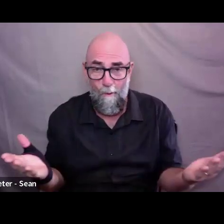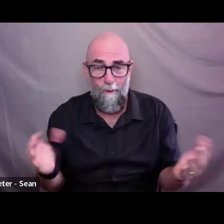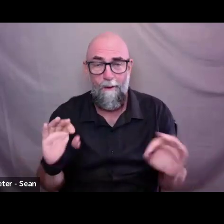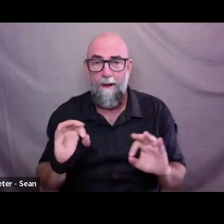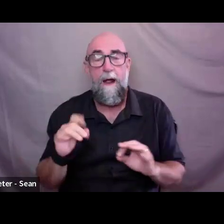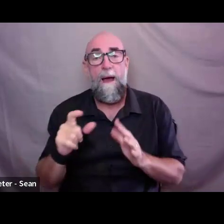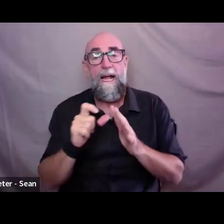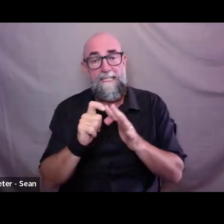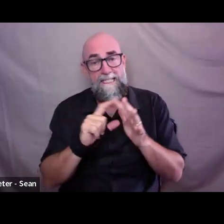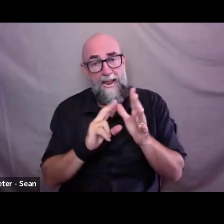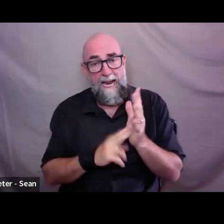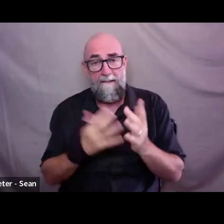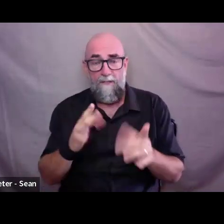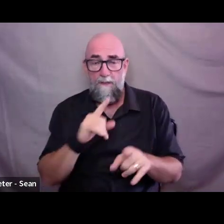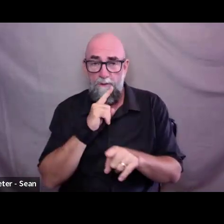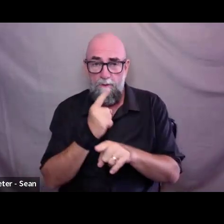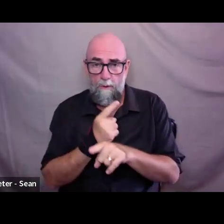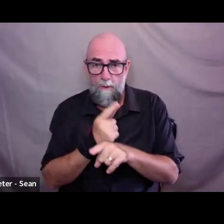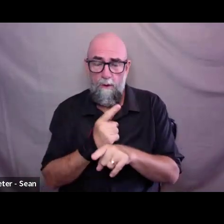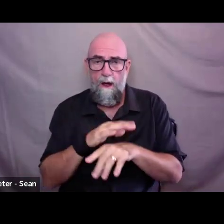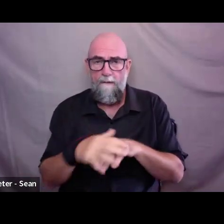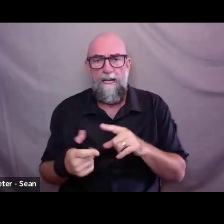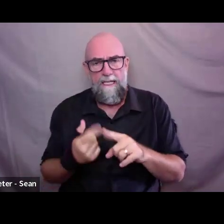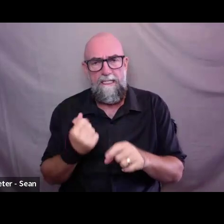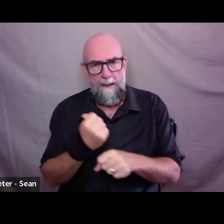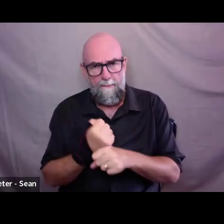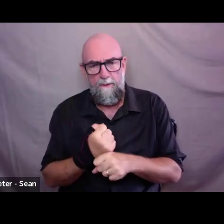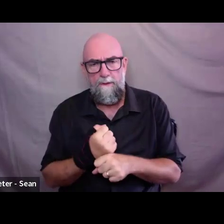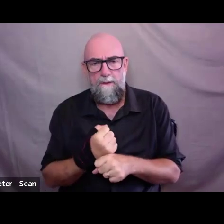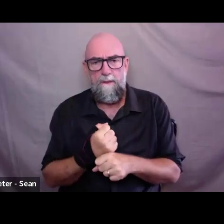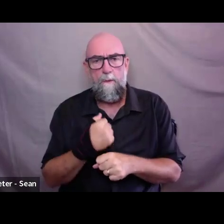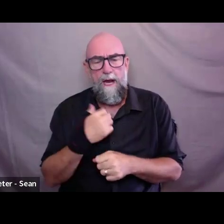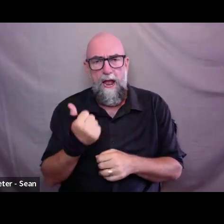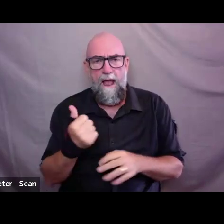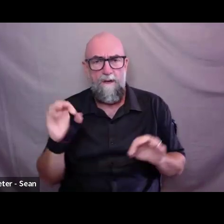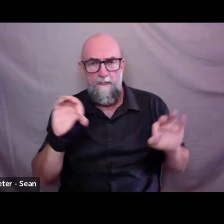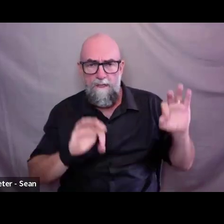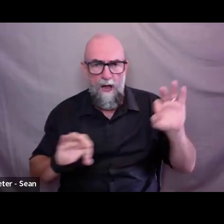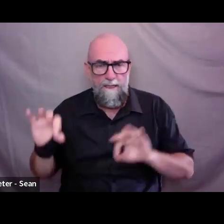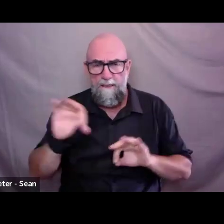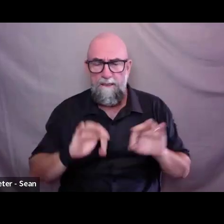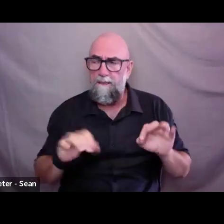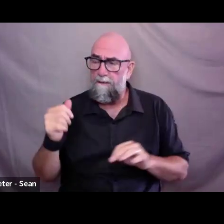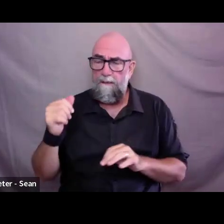the opportunity to work with organisations work they could have an impact because they have been uncomfortable with the organisation